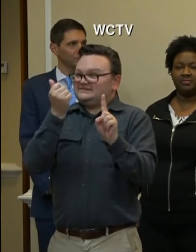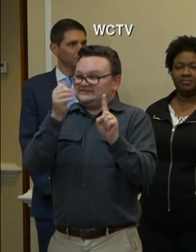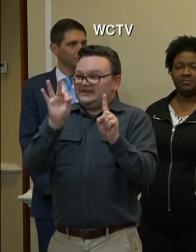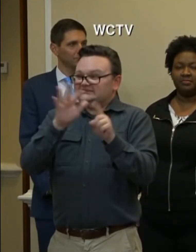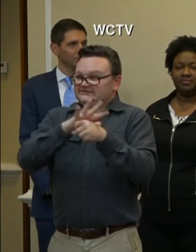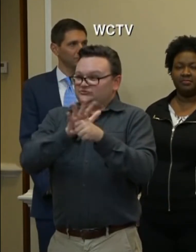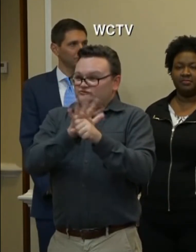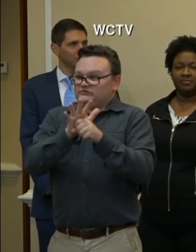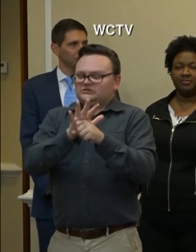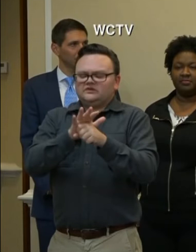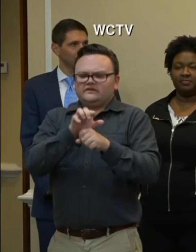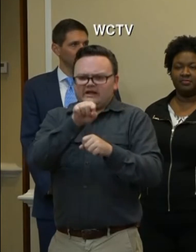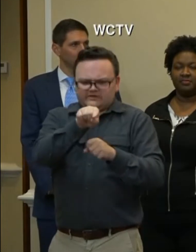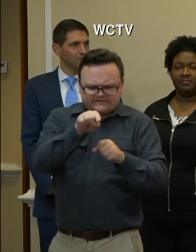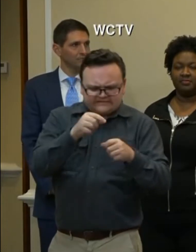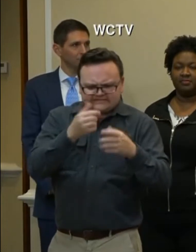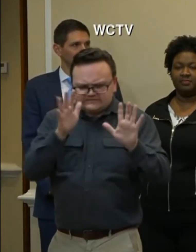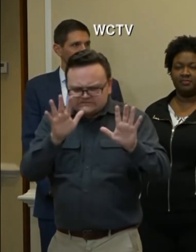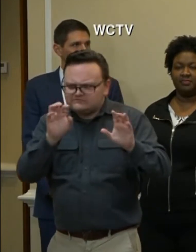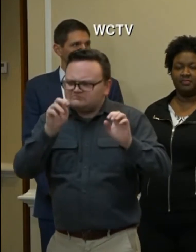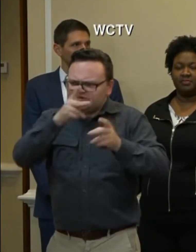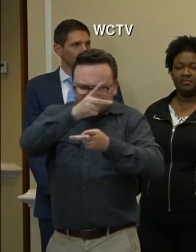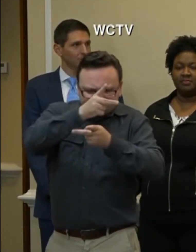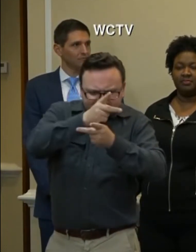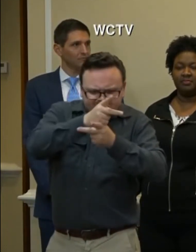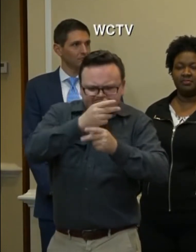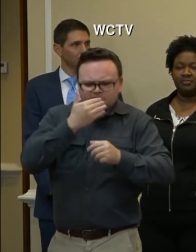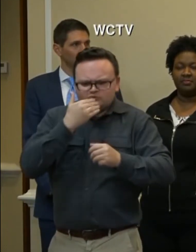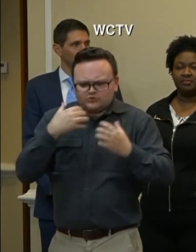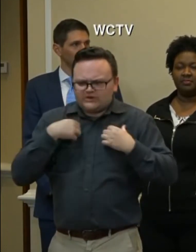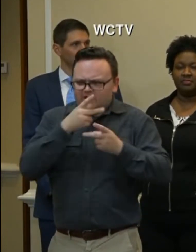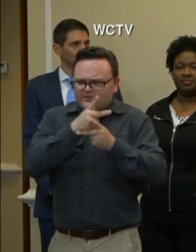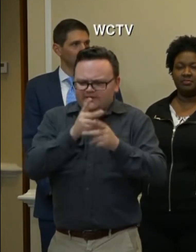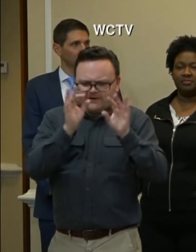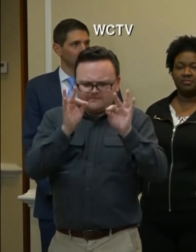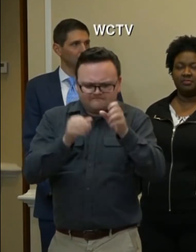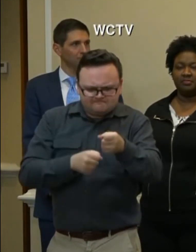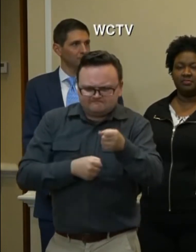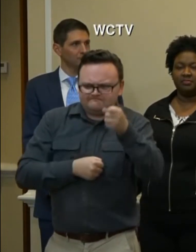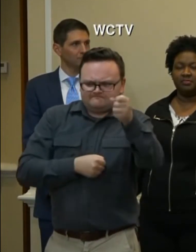health care that they need and that their contacts are isolated by having